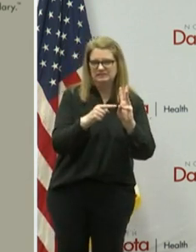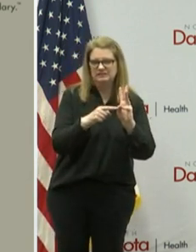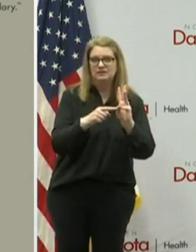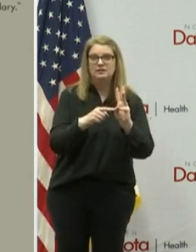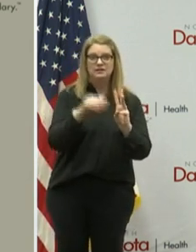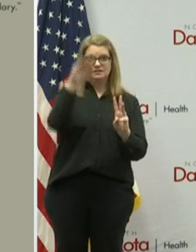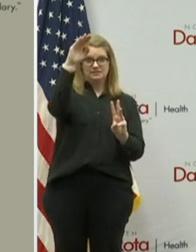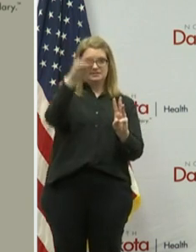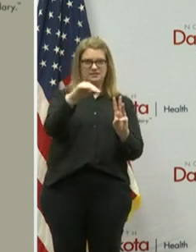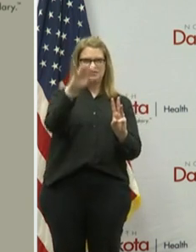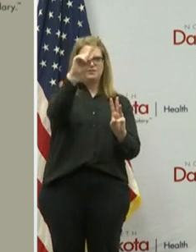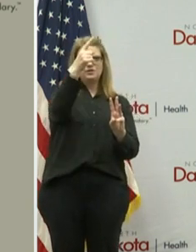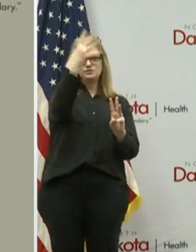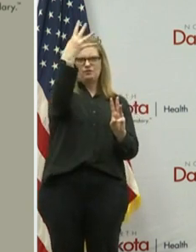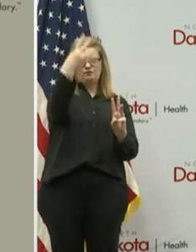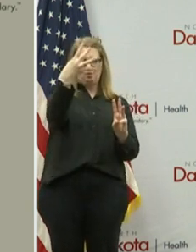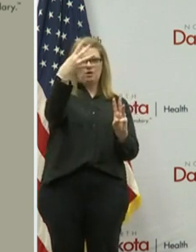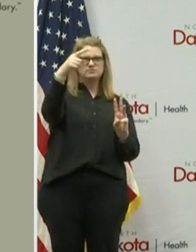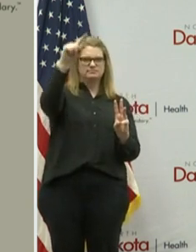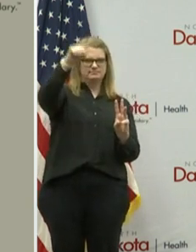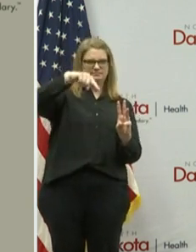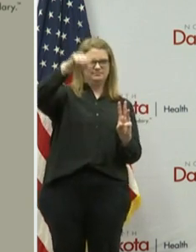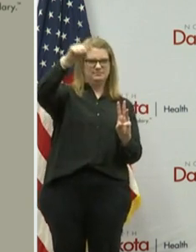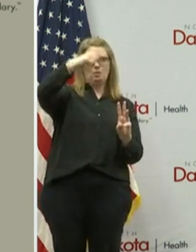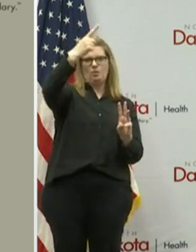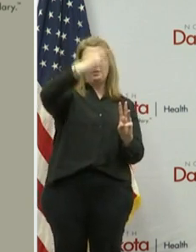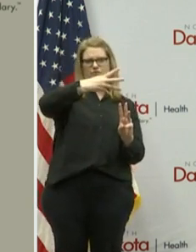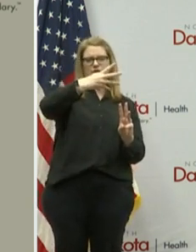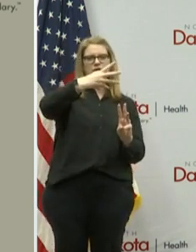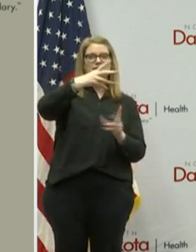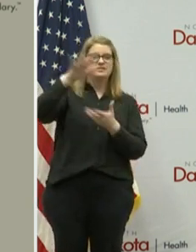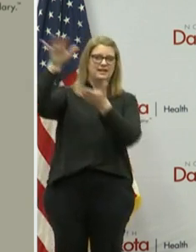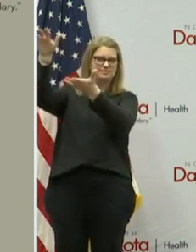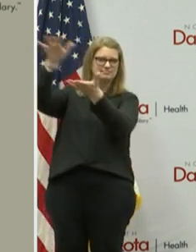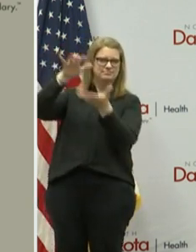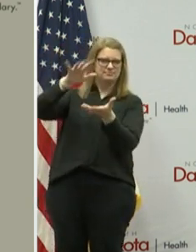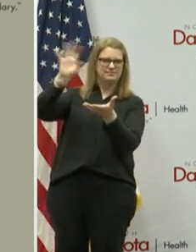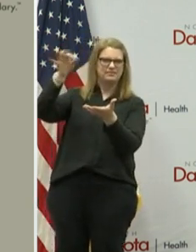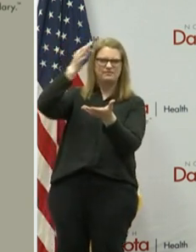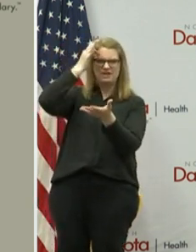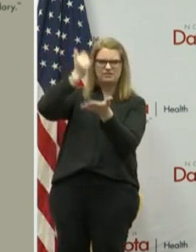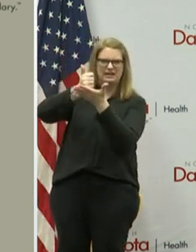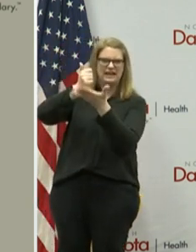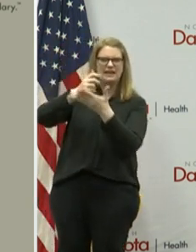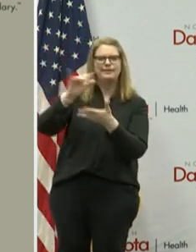CATAPULTED TO NUMBER SIX IN THE NATION IN PER CAPITA TESTING. THIS IS SIGNIFICANT, BECAUSE THE